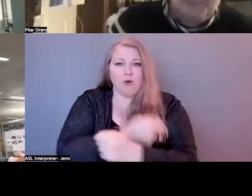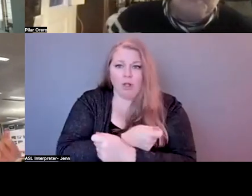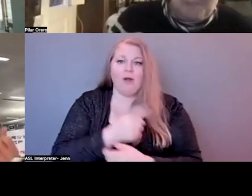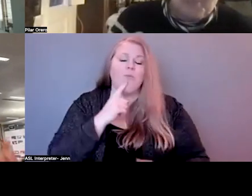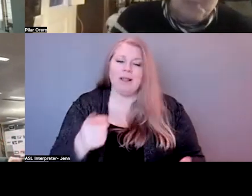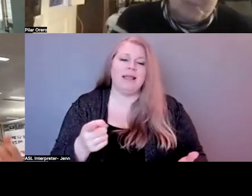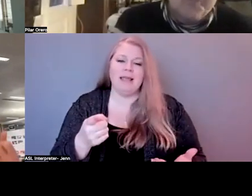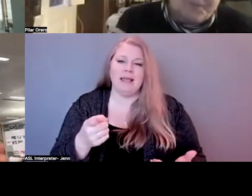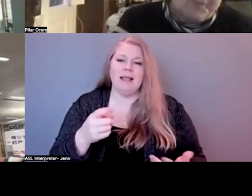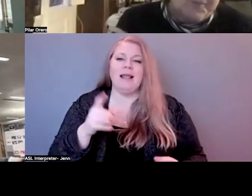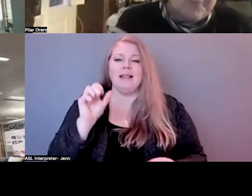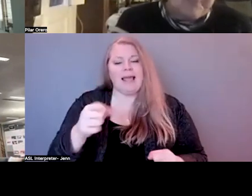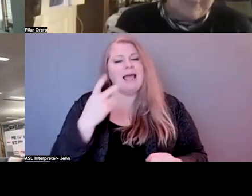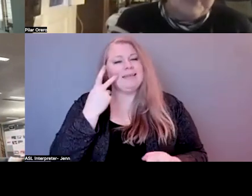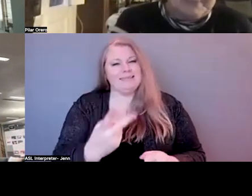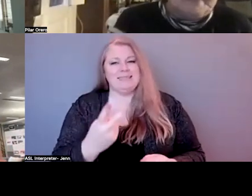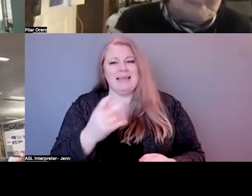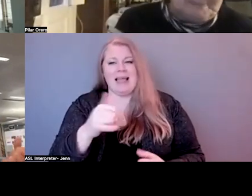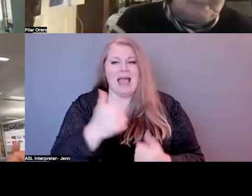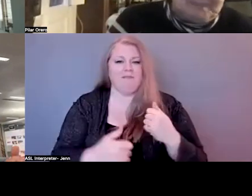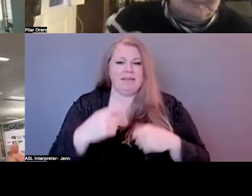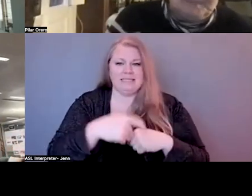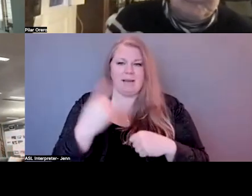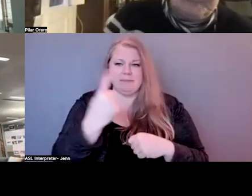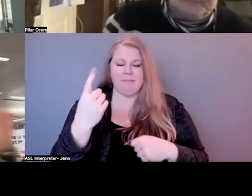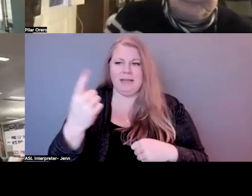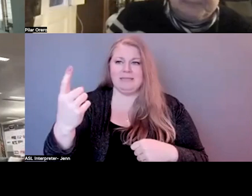They can see that from every time something's coming at them on one side, they are going